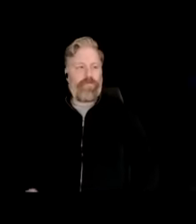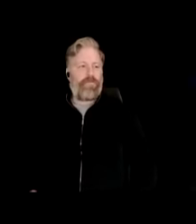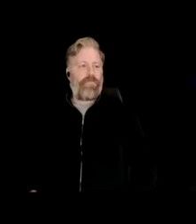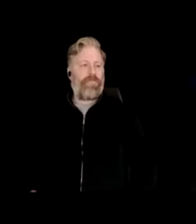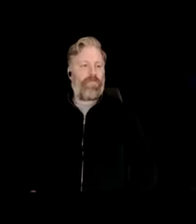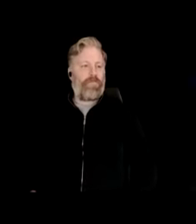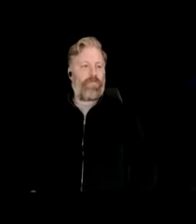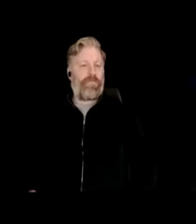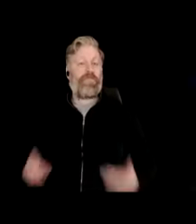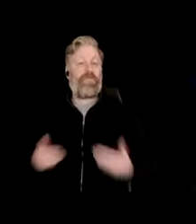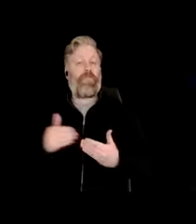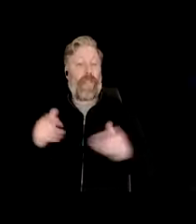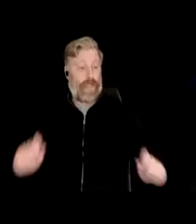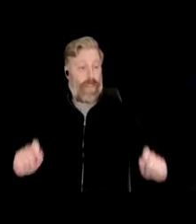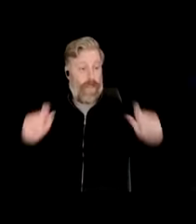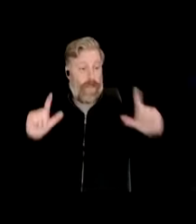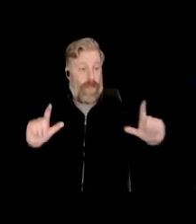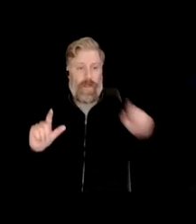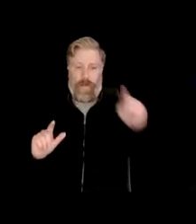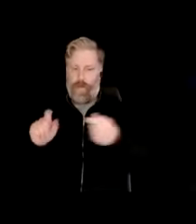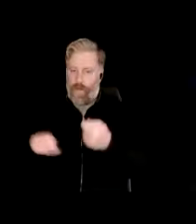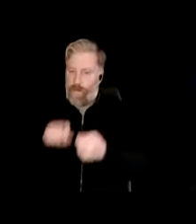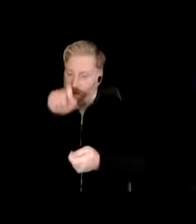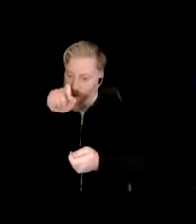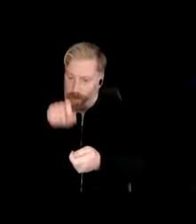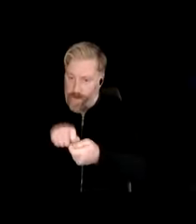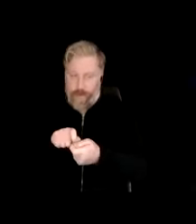This slide is specific to those of you who have active MRAC grants,